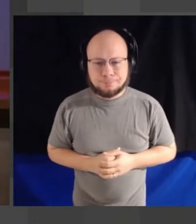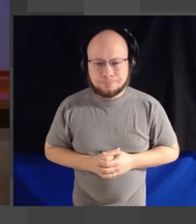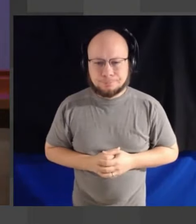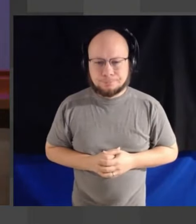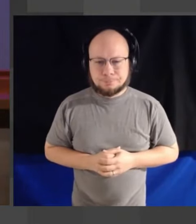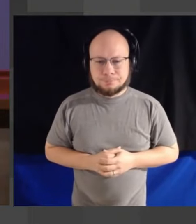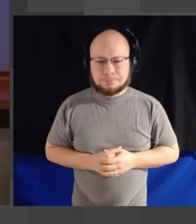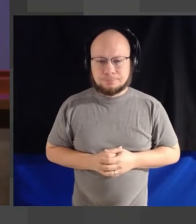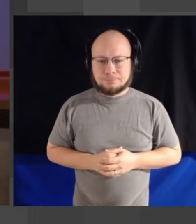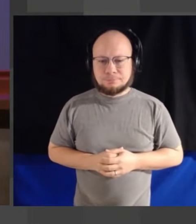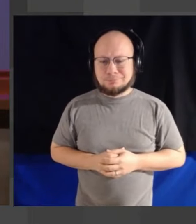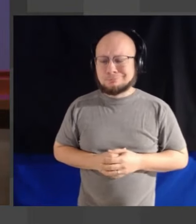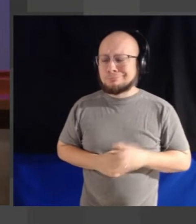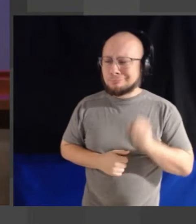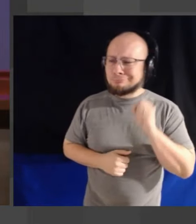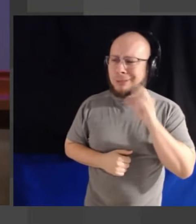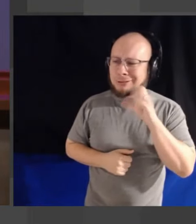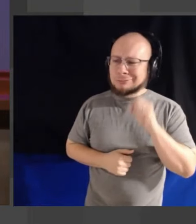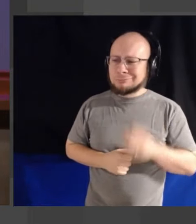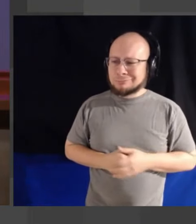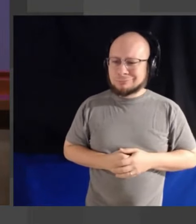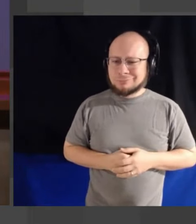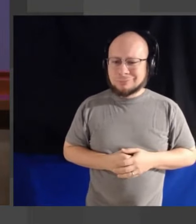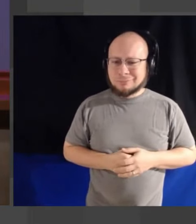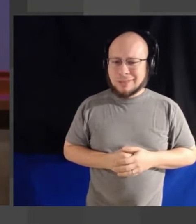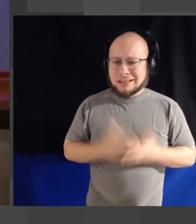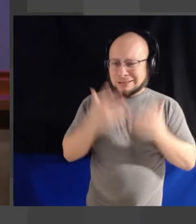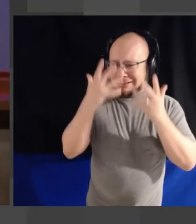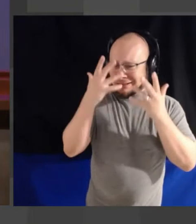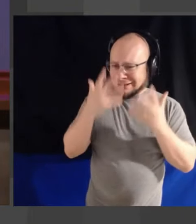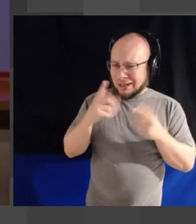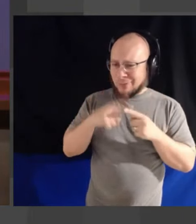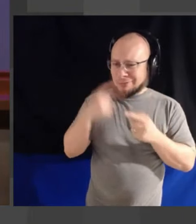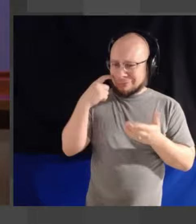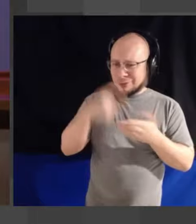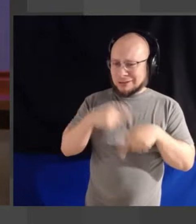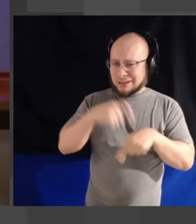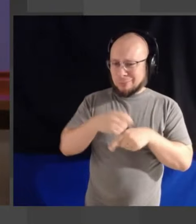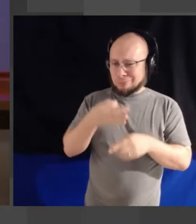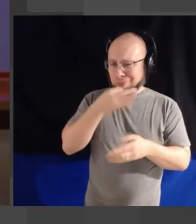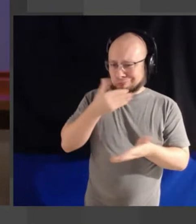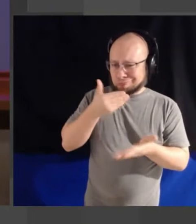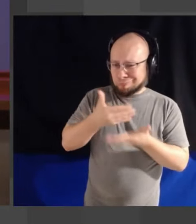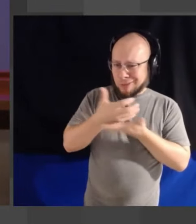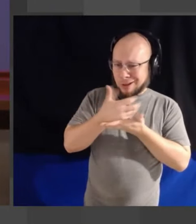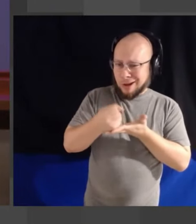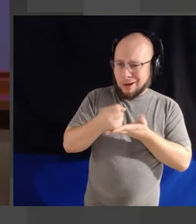AND VISIT SOME OF THE LOCATIONS. AMAZING. IT FEELS VERY SAD BUT WE'RE